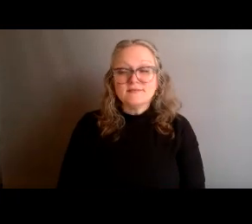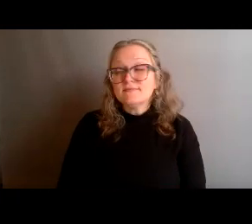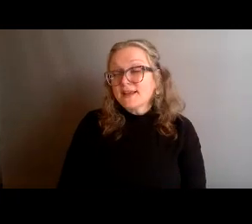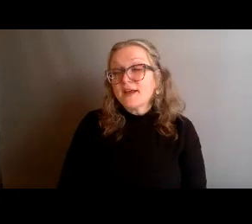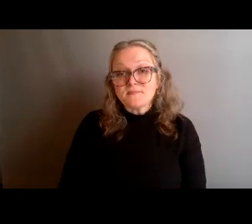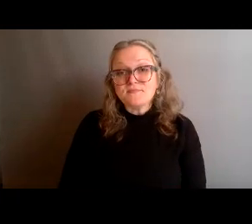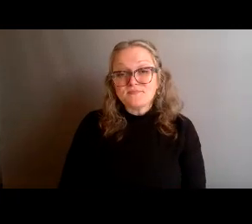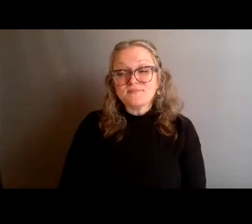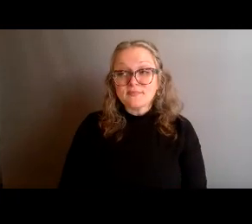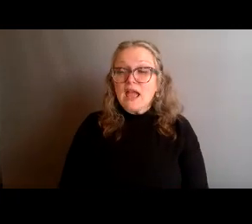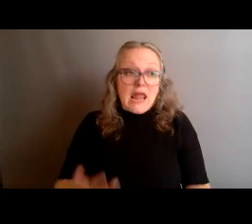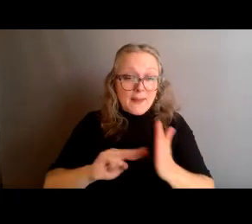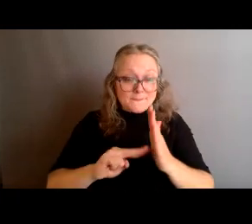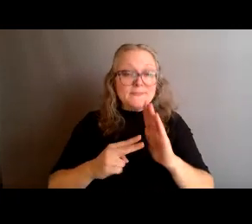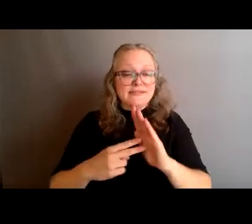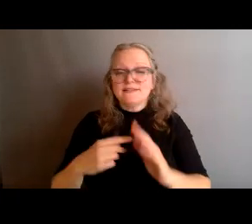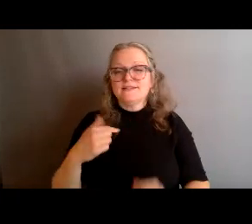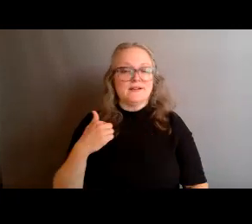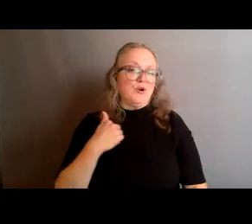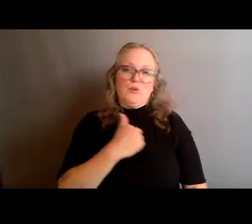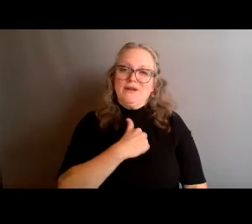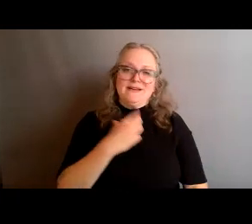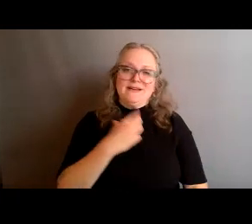And I mean we we run into the same thing. There are some people that are just not